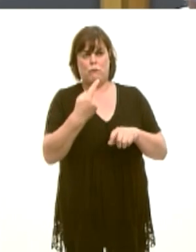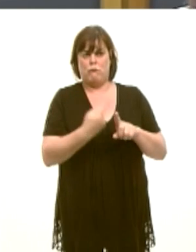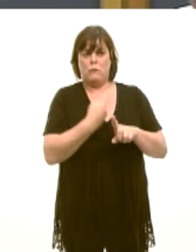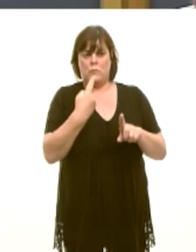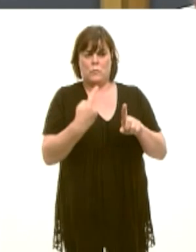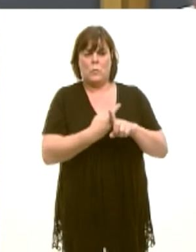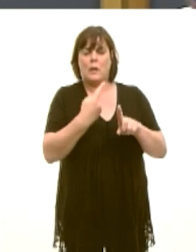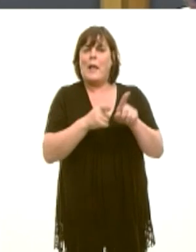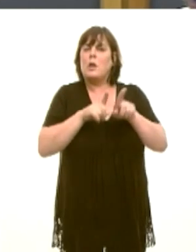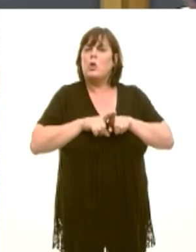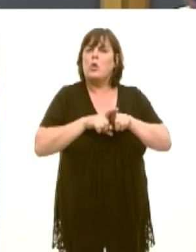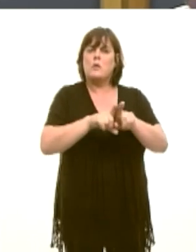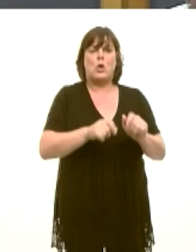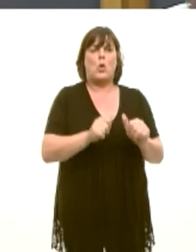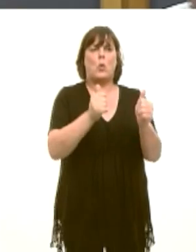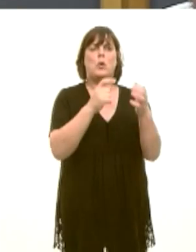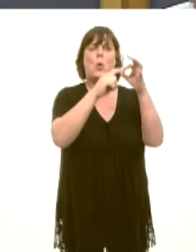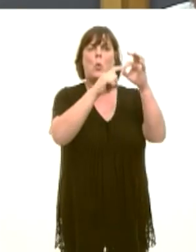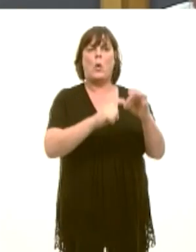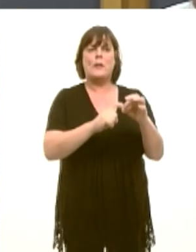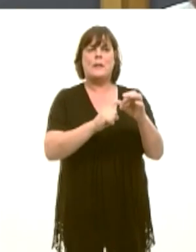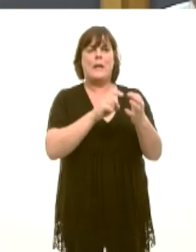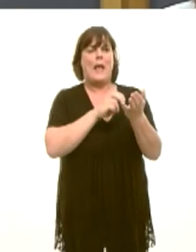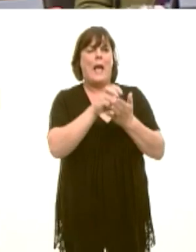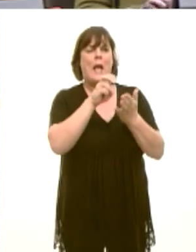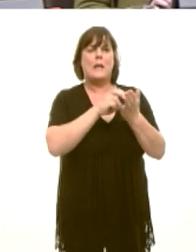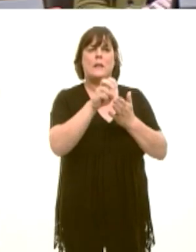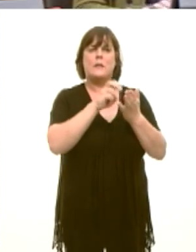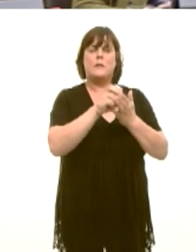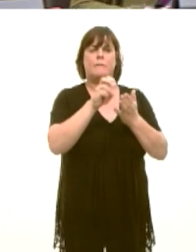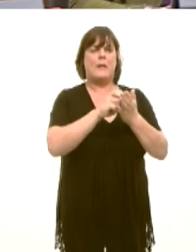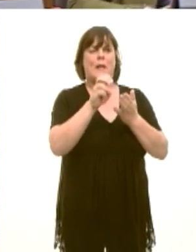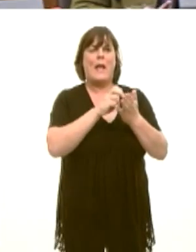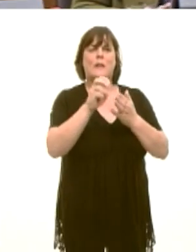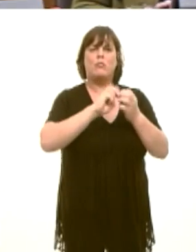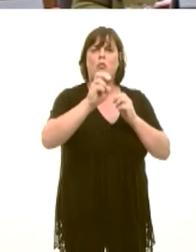consistently good quality active travel route-maps? Carwyn Jones: We have issued clear statutory